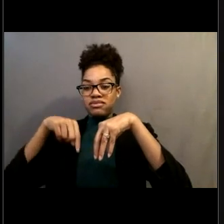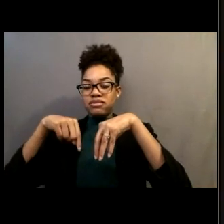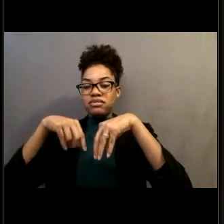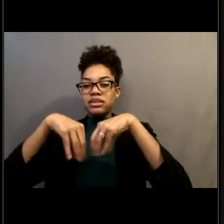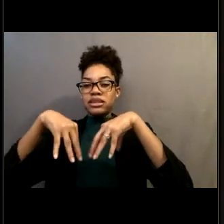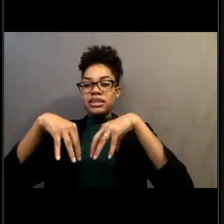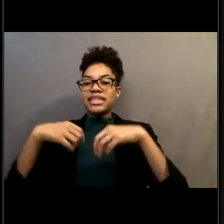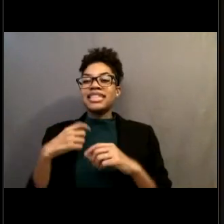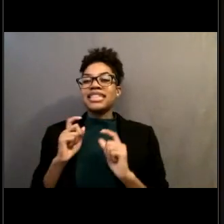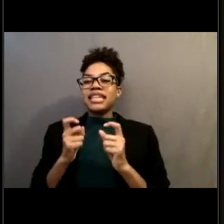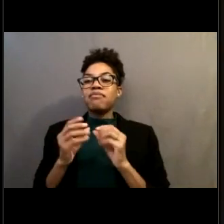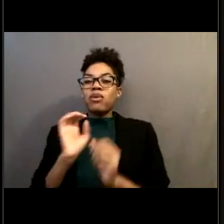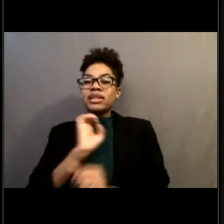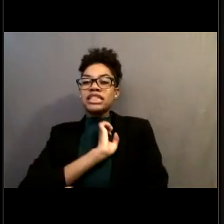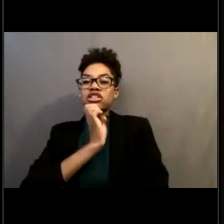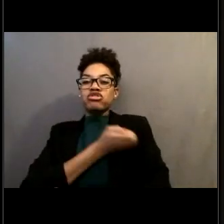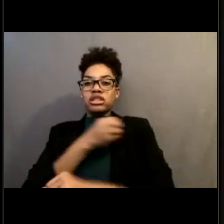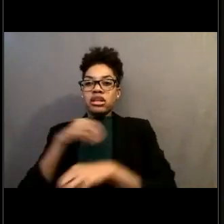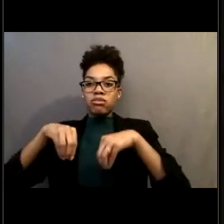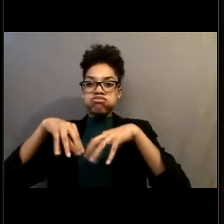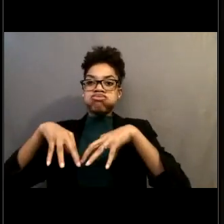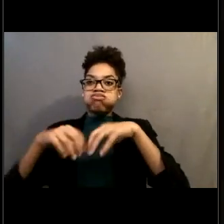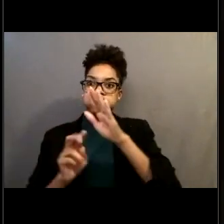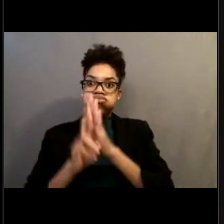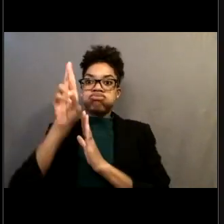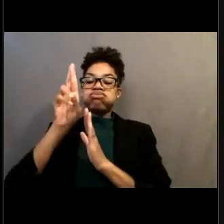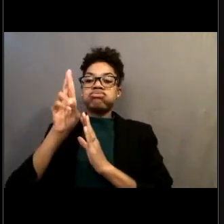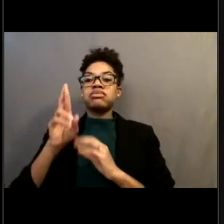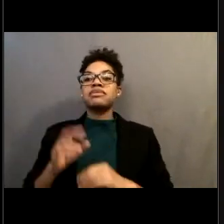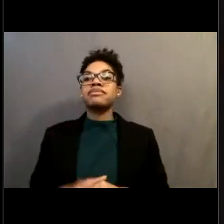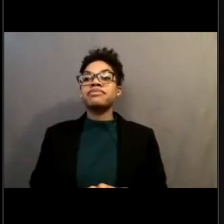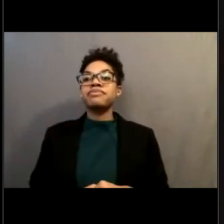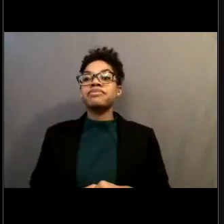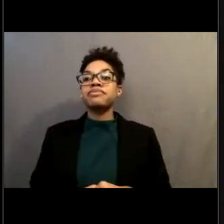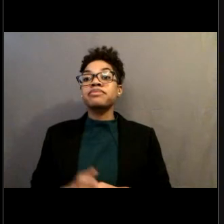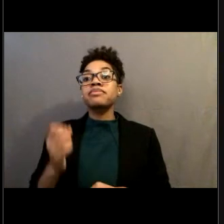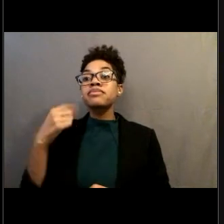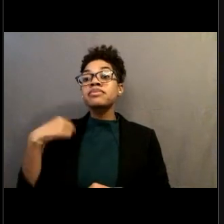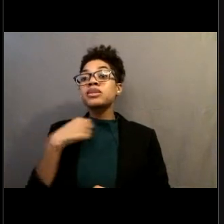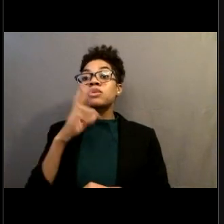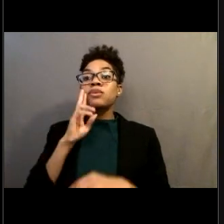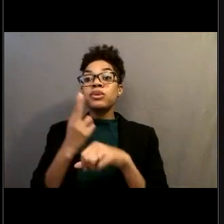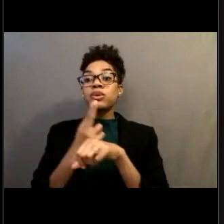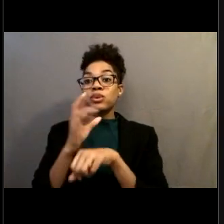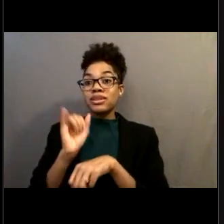some extra oomph to get off the ground. And so we basically, we'll use that to get to orbit.